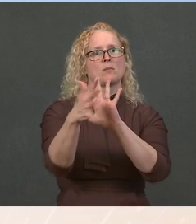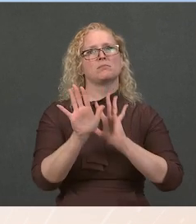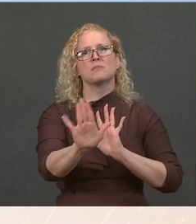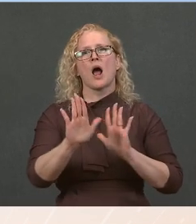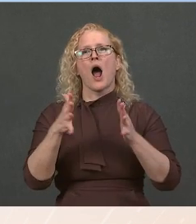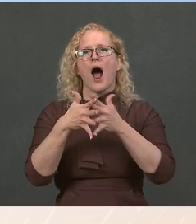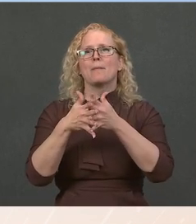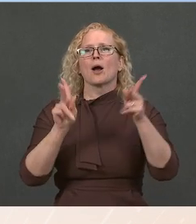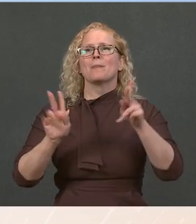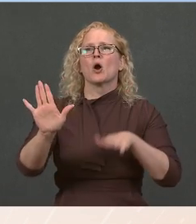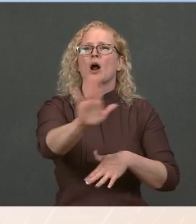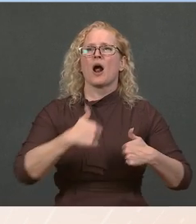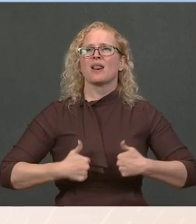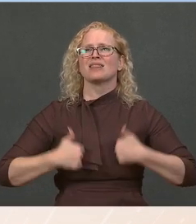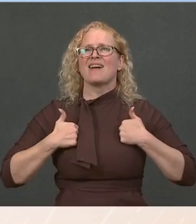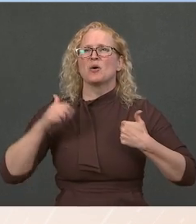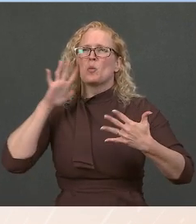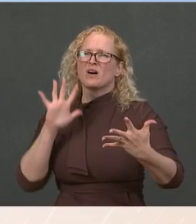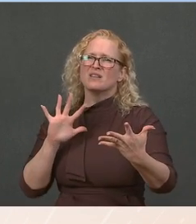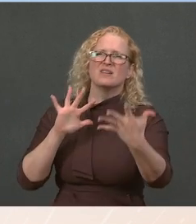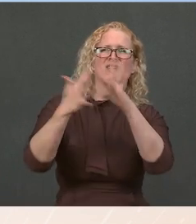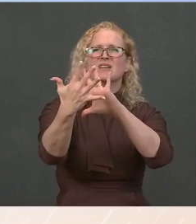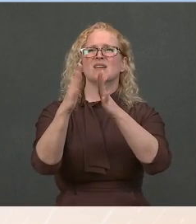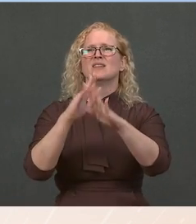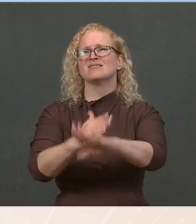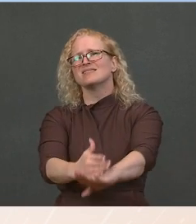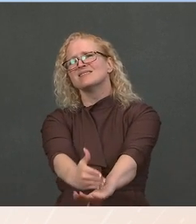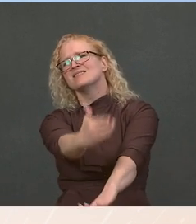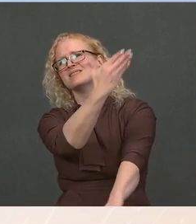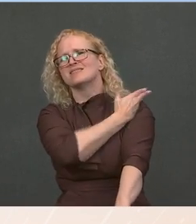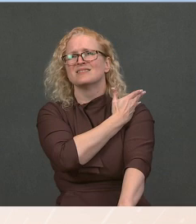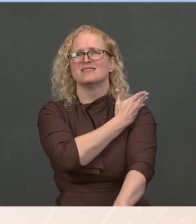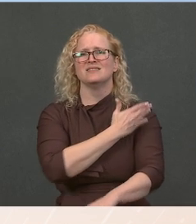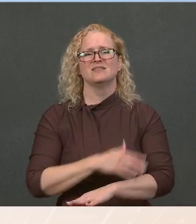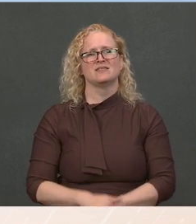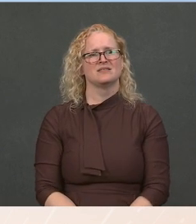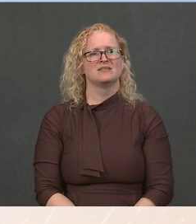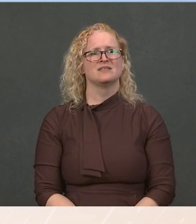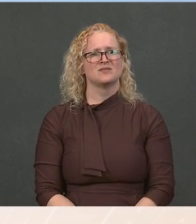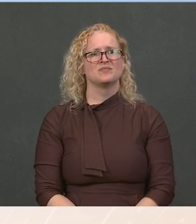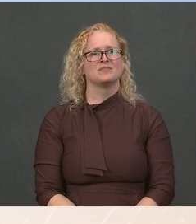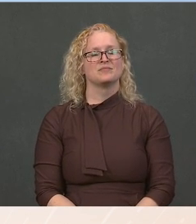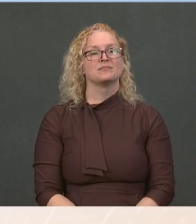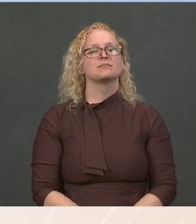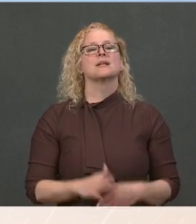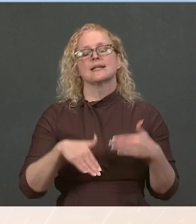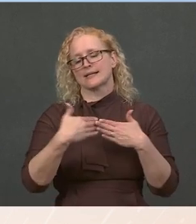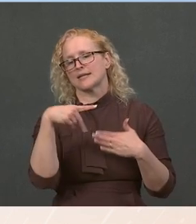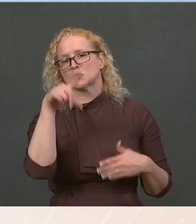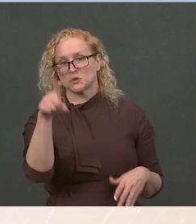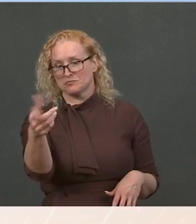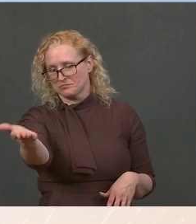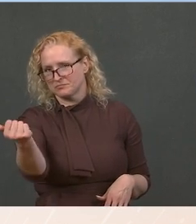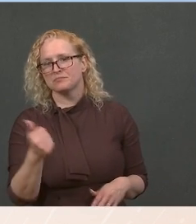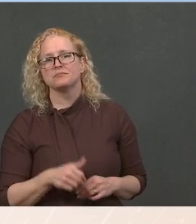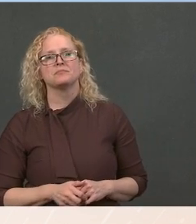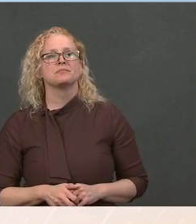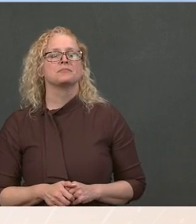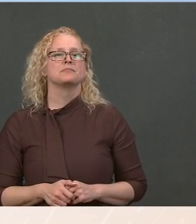The Press: In terms of the message coming out of the election on Tuesday that -- there are certainly moderate members who are particularly concerned